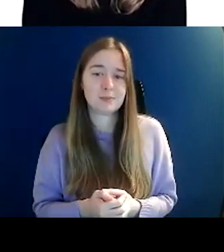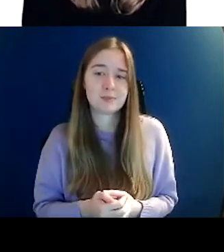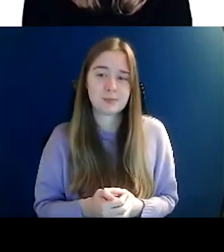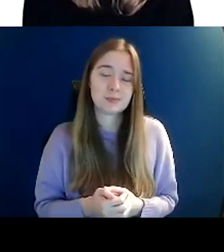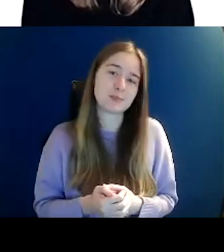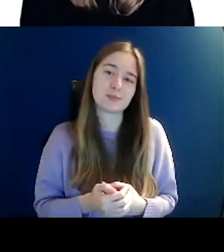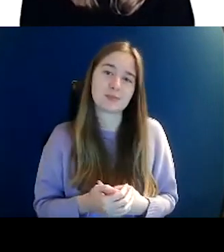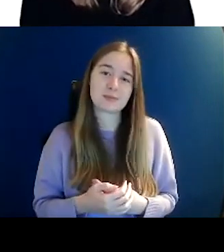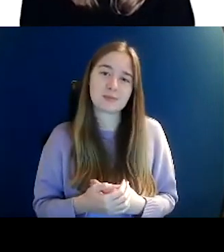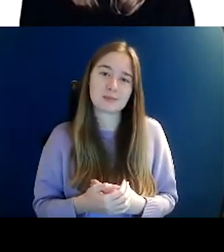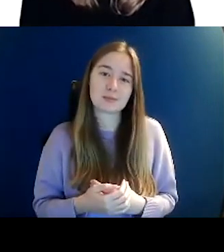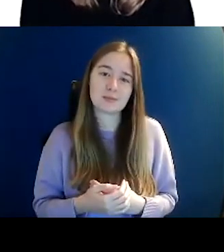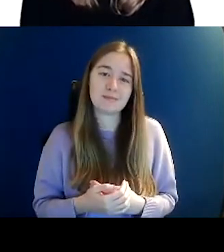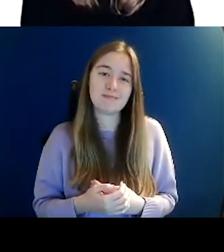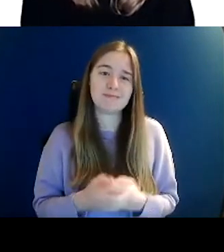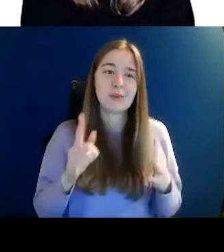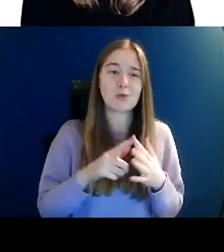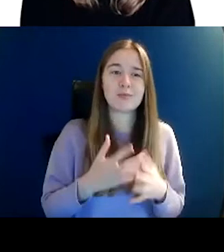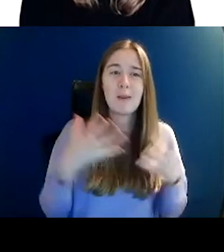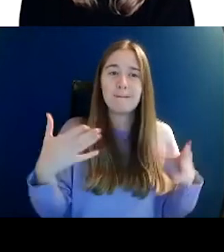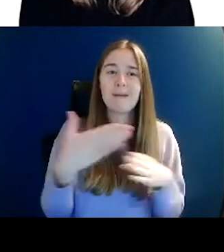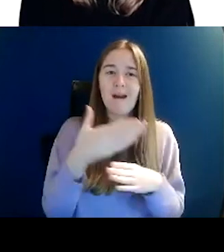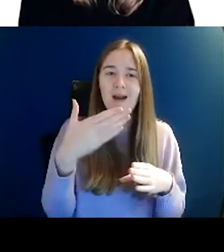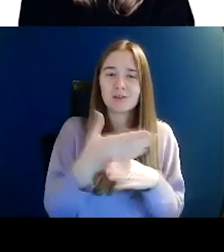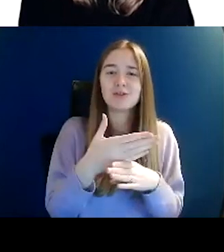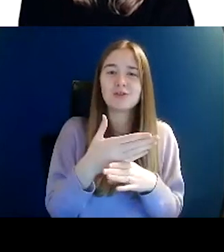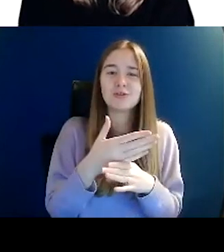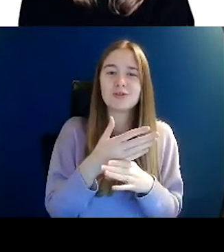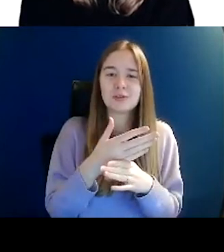Big actions in still, are you suggesting